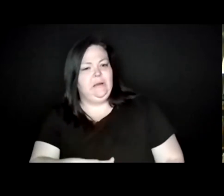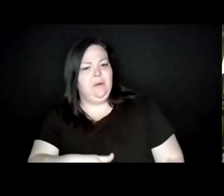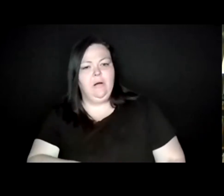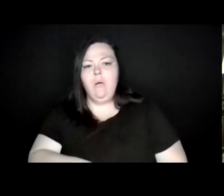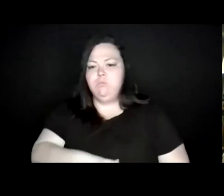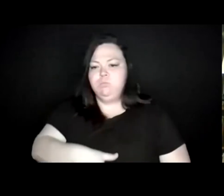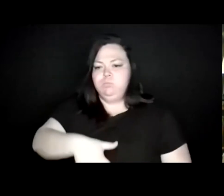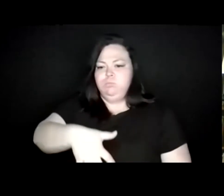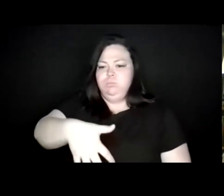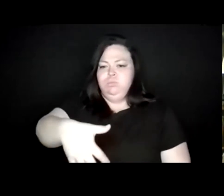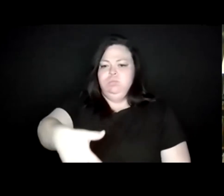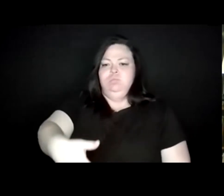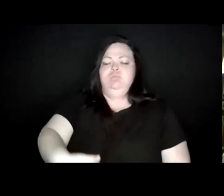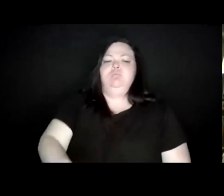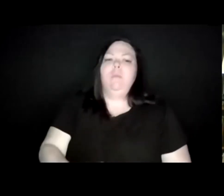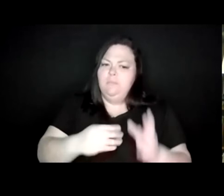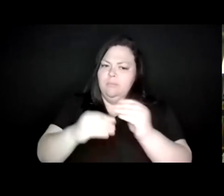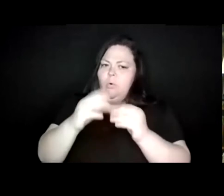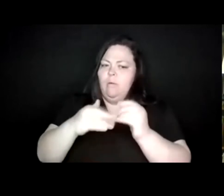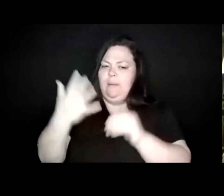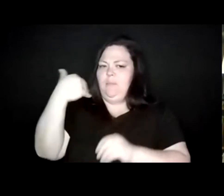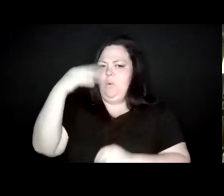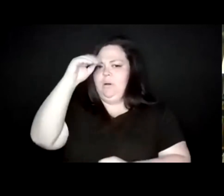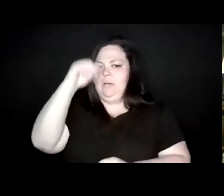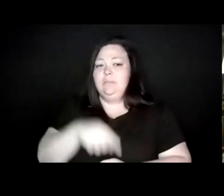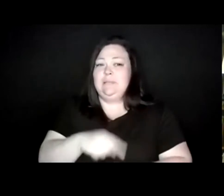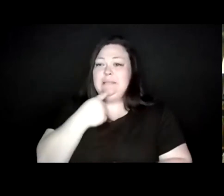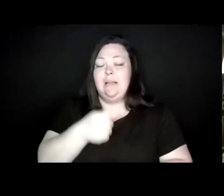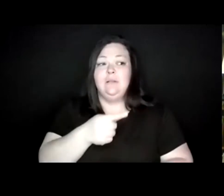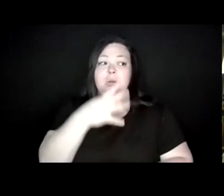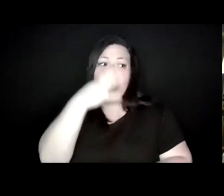months than the boys had. He said, You’ll both be wanting more./